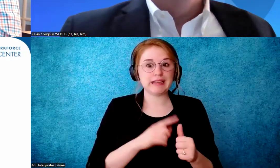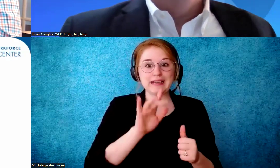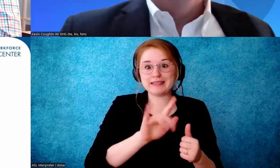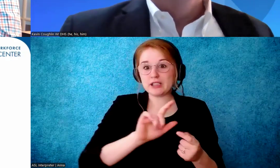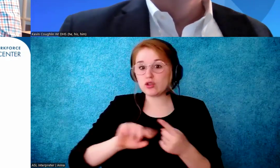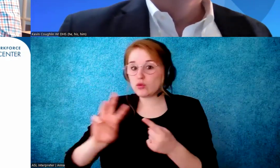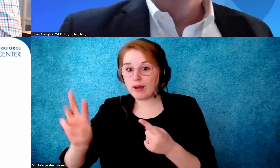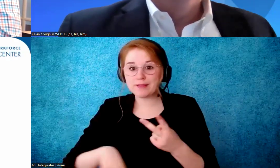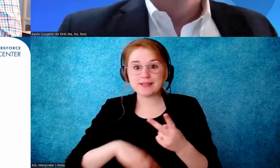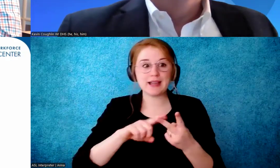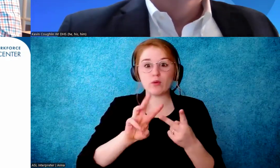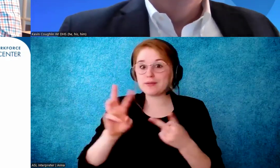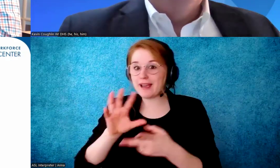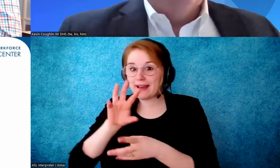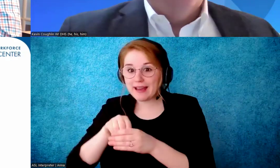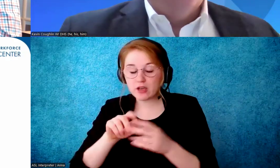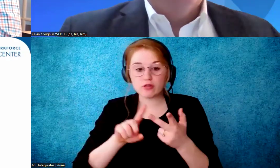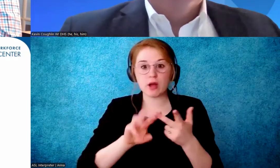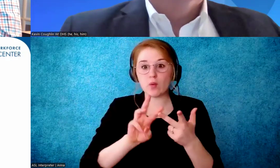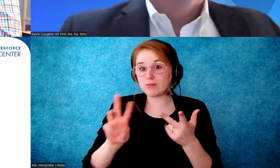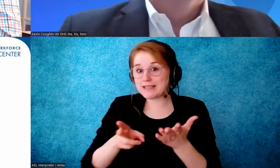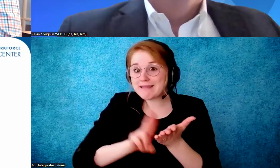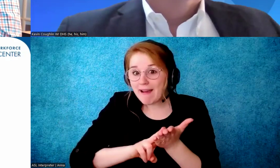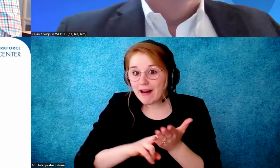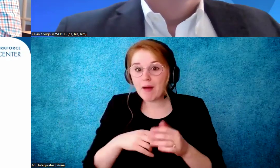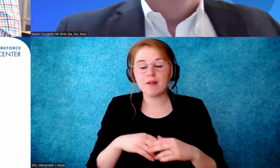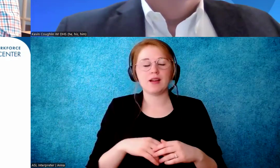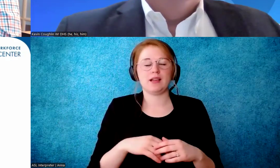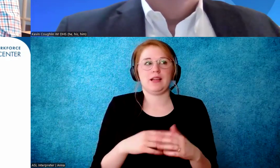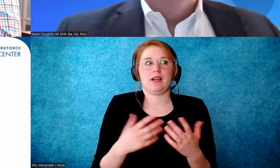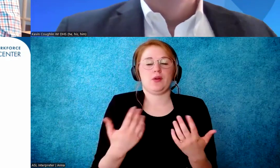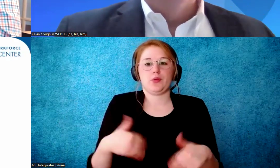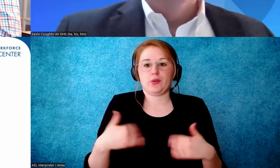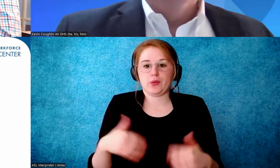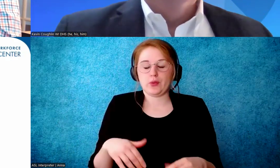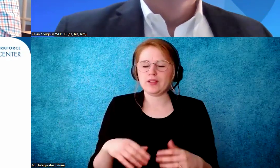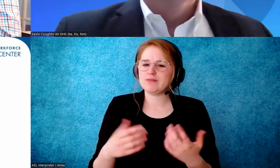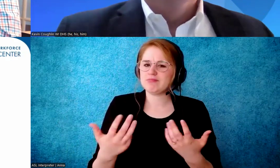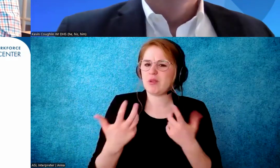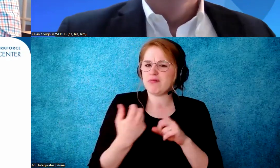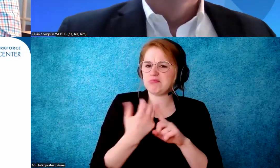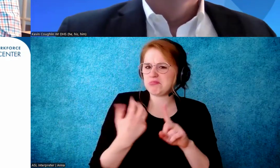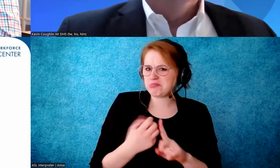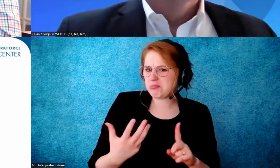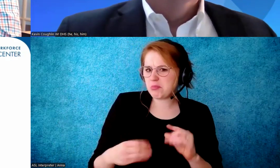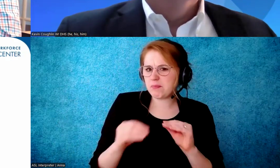website engagement, engagement on the signup page. I just wanted to give you a moment to talk about any other kinds of metrics of success